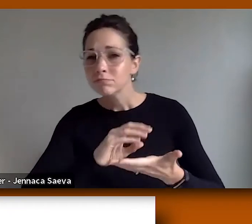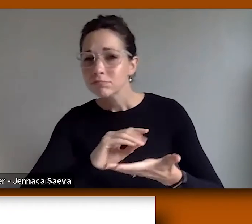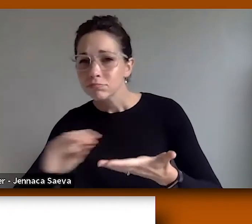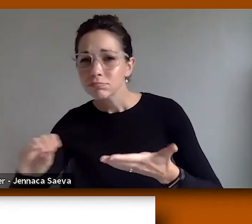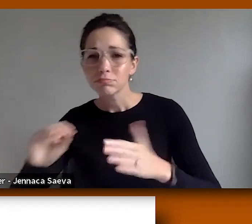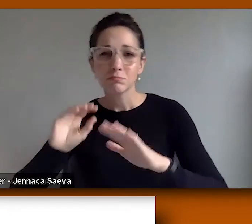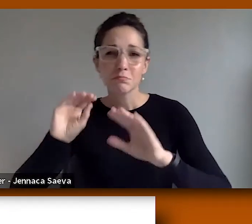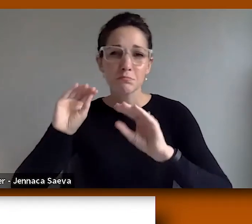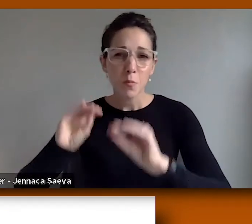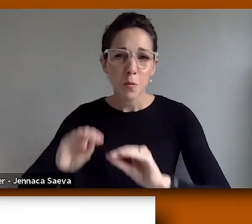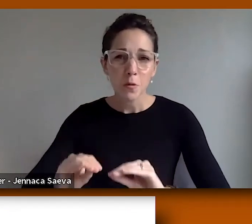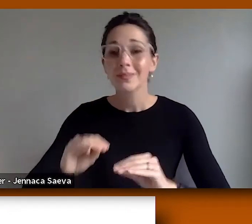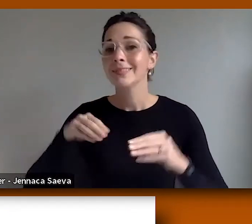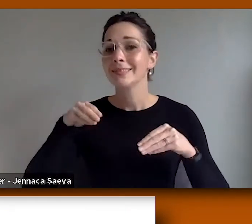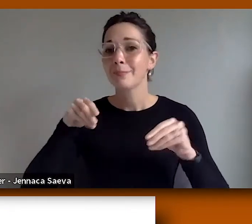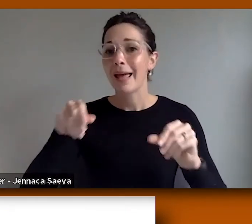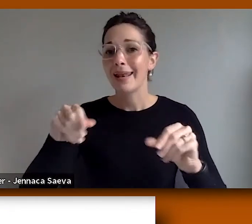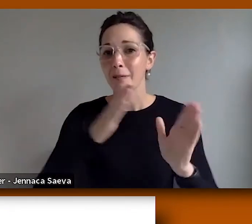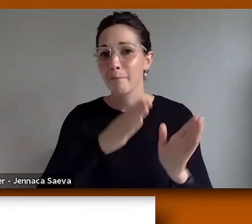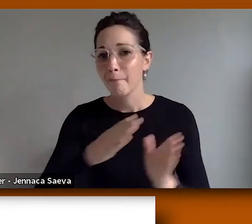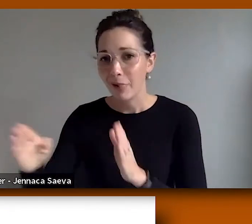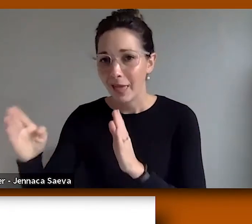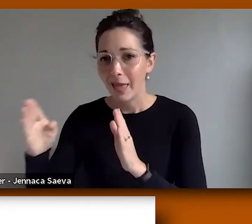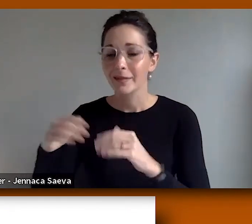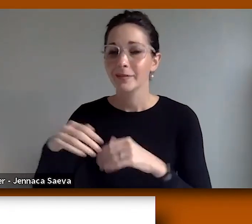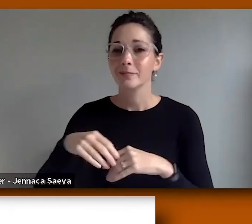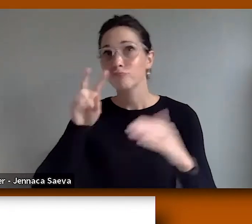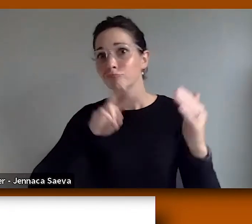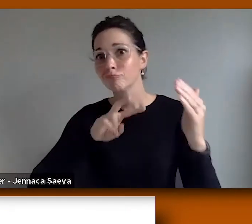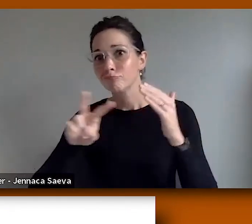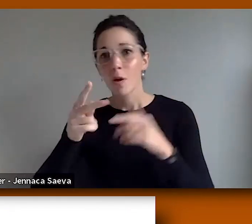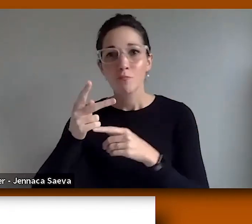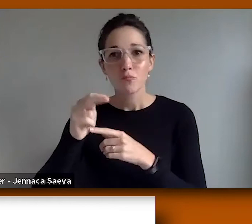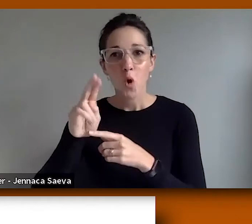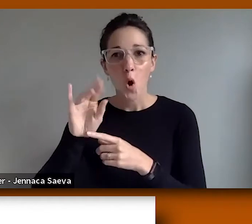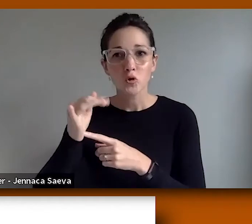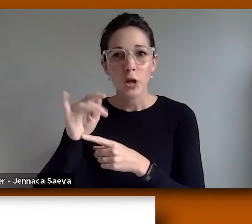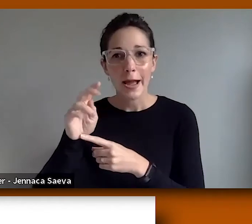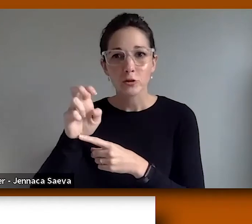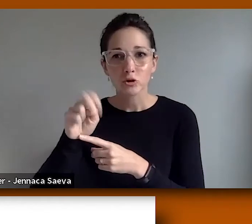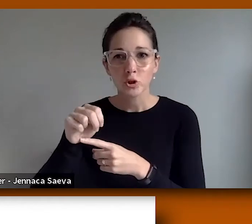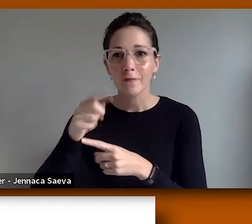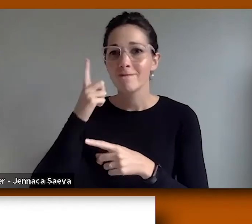and help them put together projections over the years of their grant.